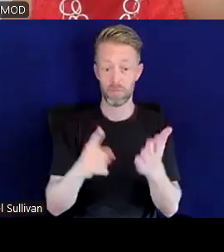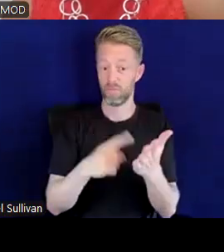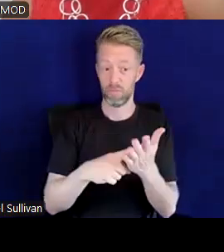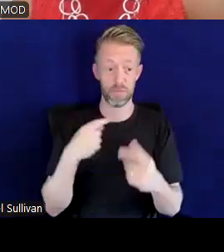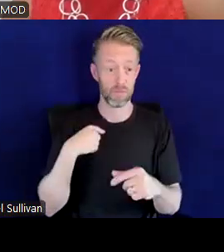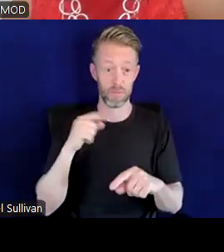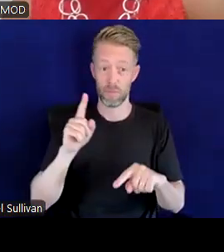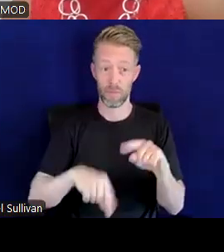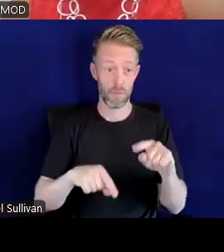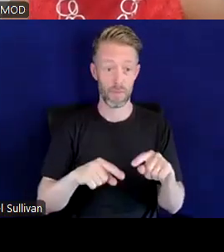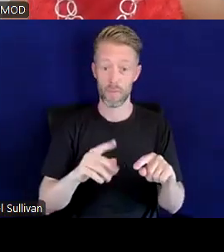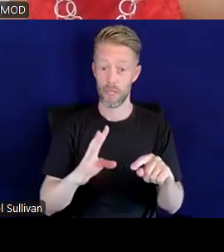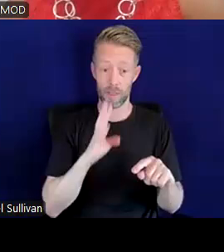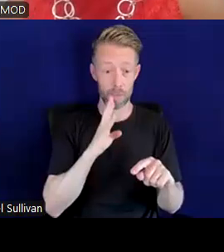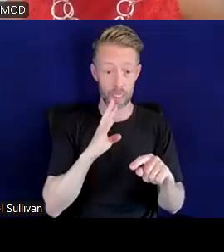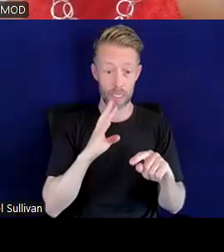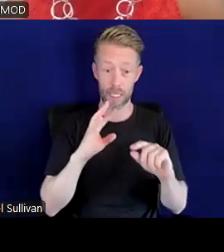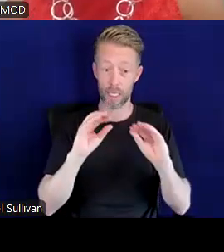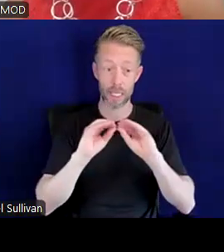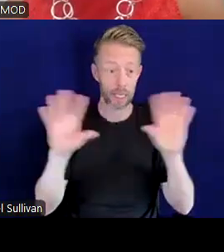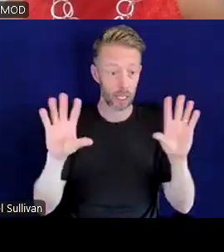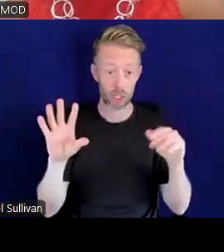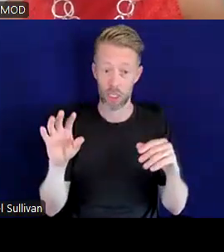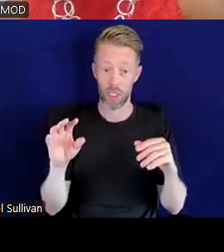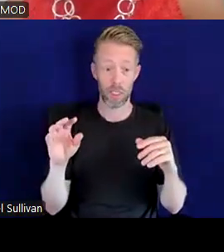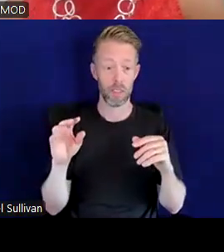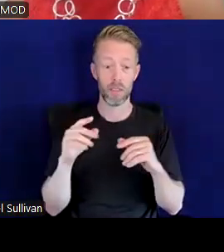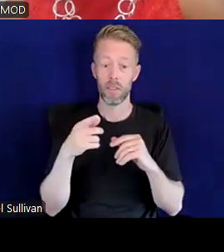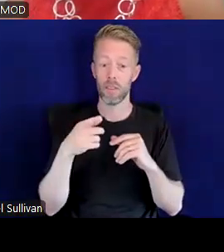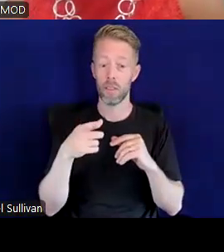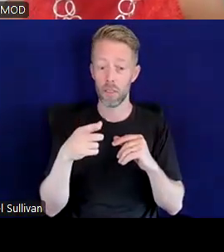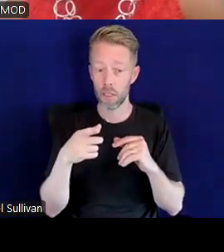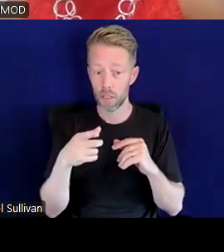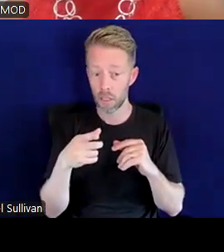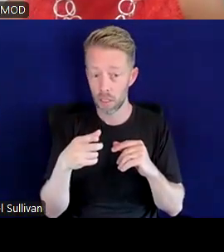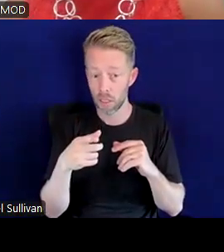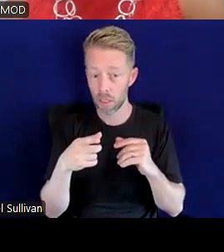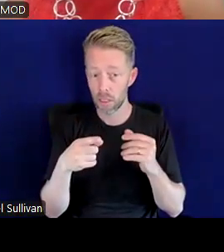gia, there are times I can't speak clearly and it can be